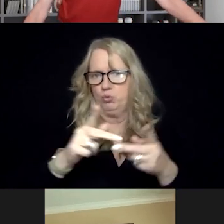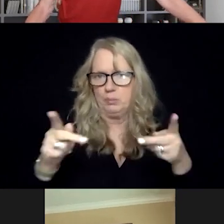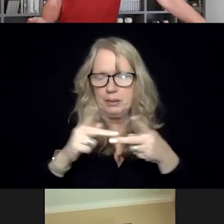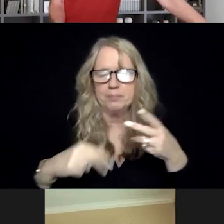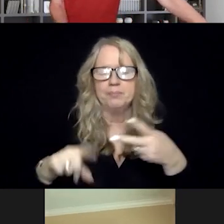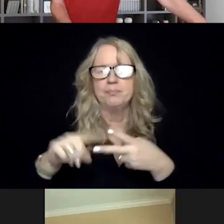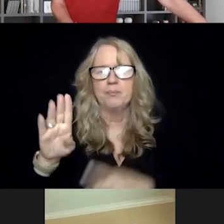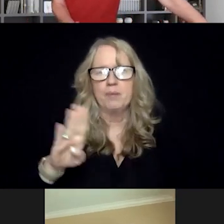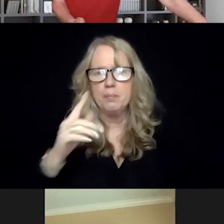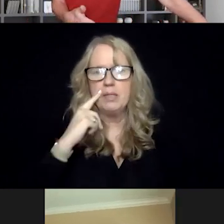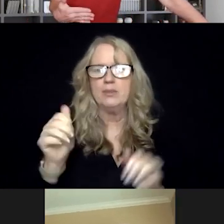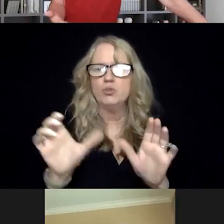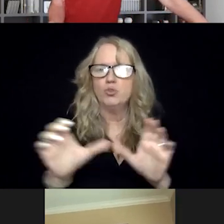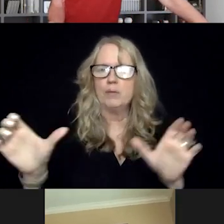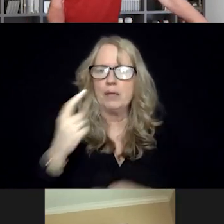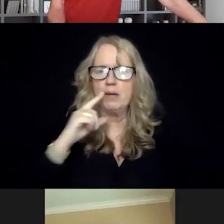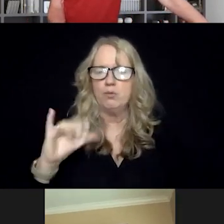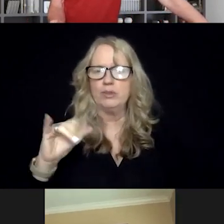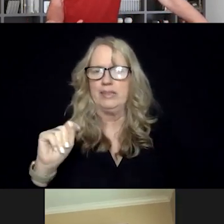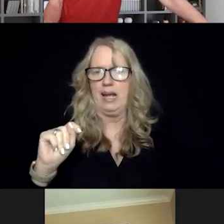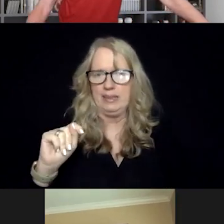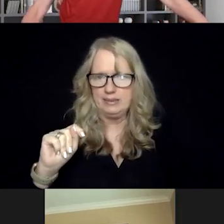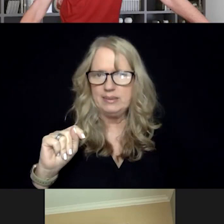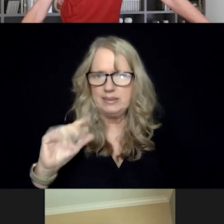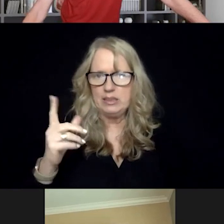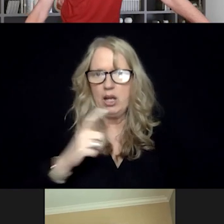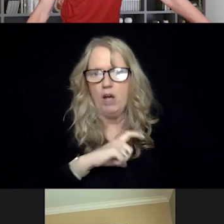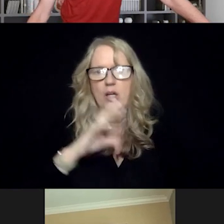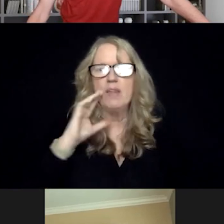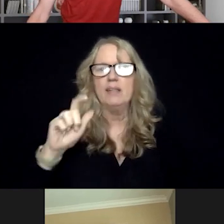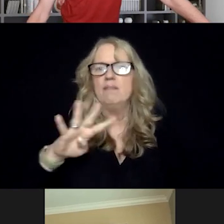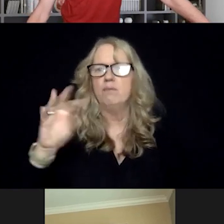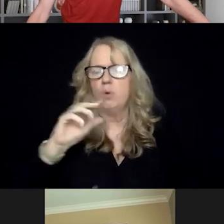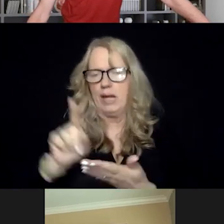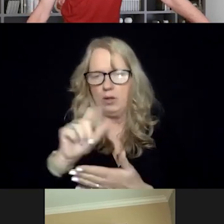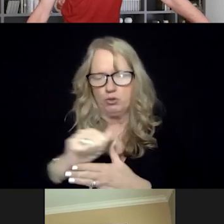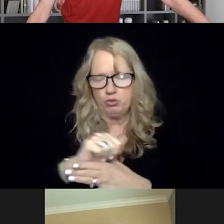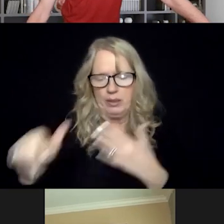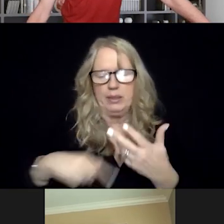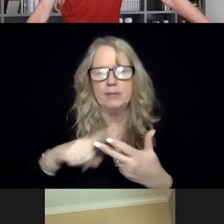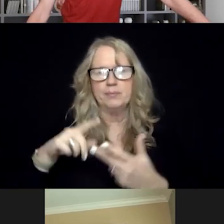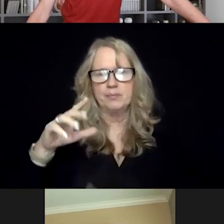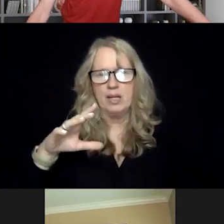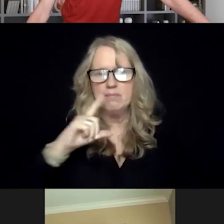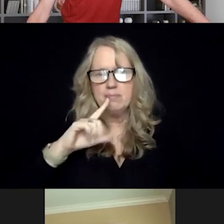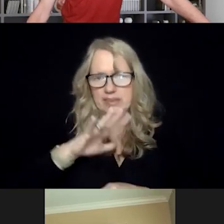FA INDICATION OF CIT OFFICES, C, DEDICATED CRISIS RECEIVING